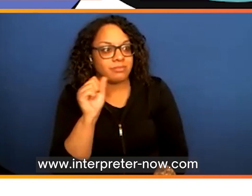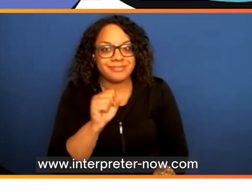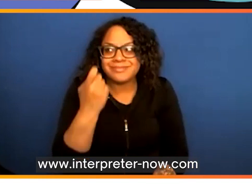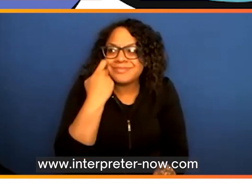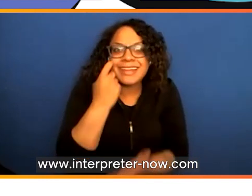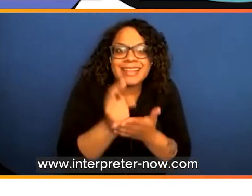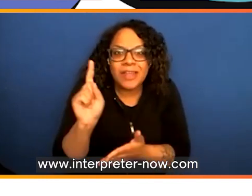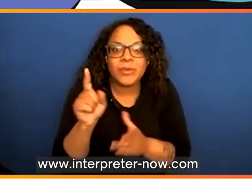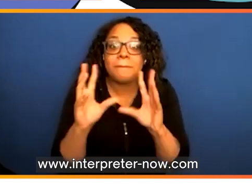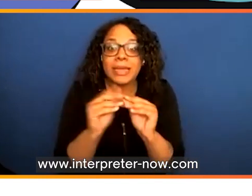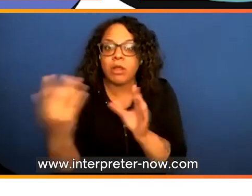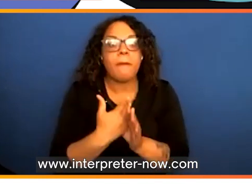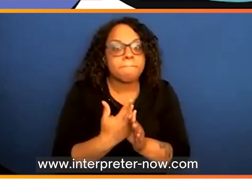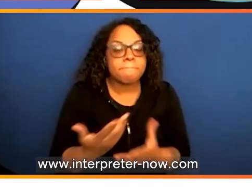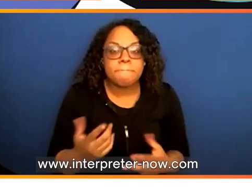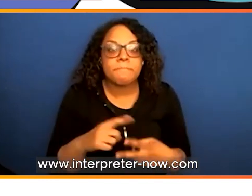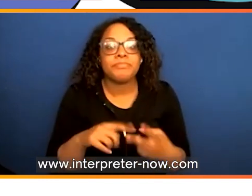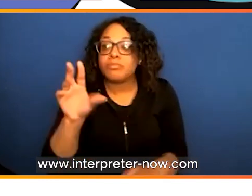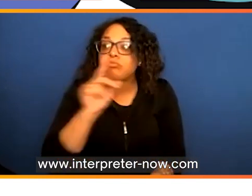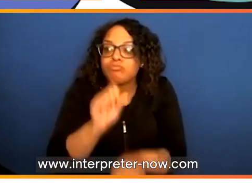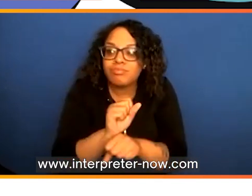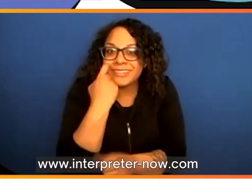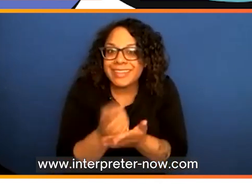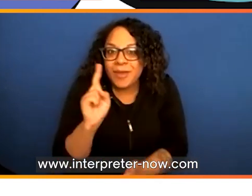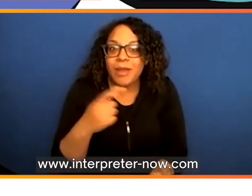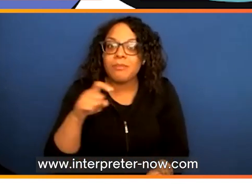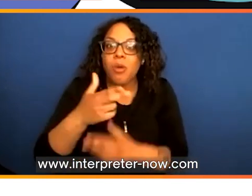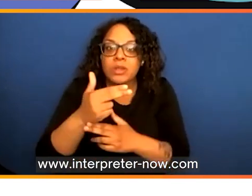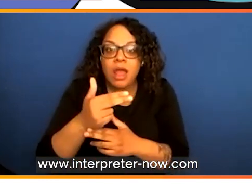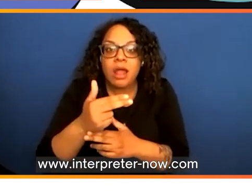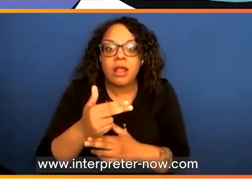was interrupted in a meeting. Or yes, just last week, I was at a hotel lobby, and I was